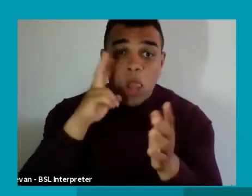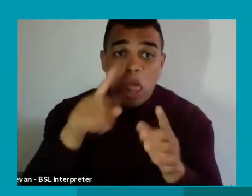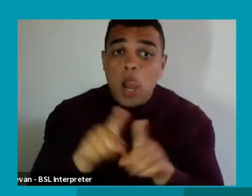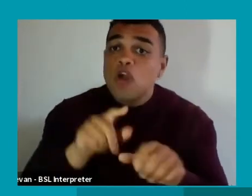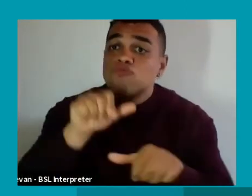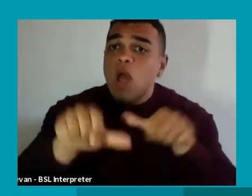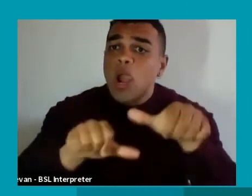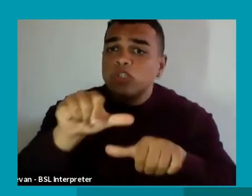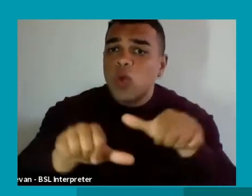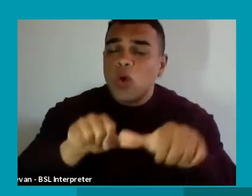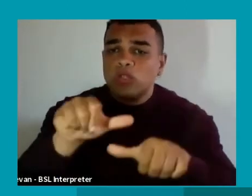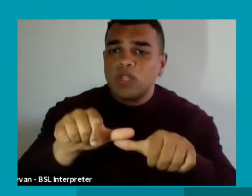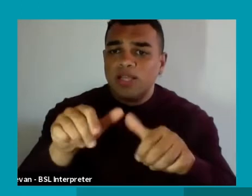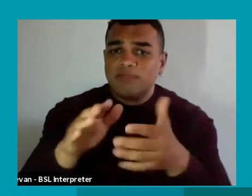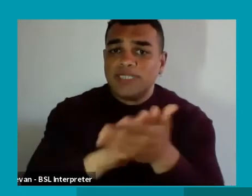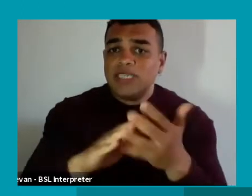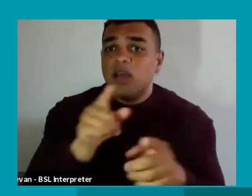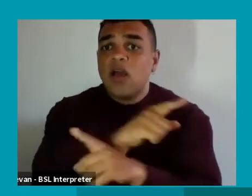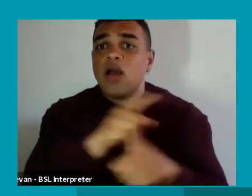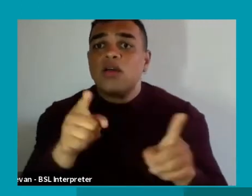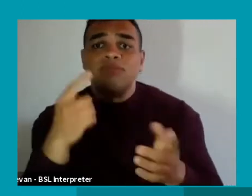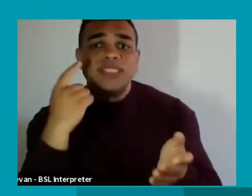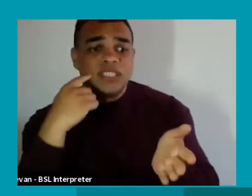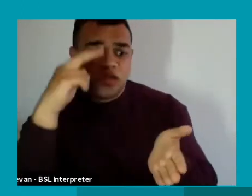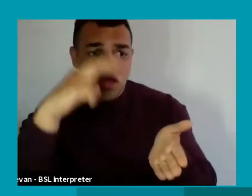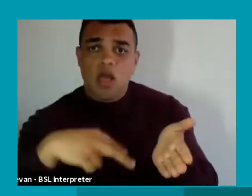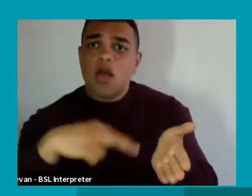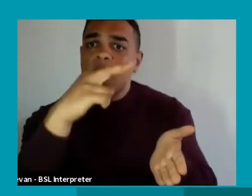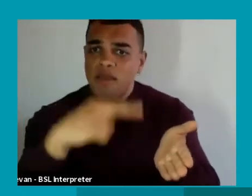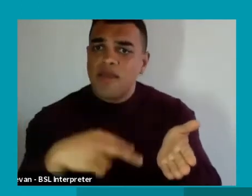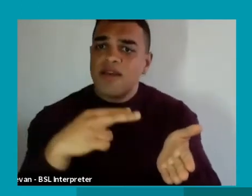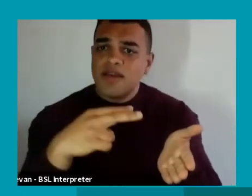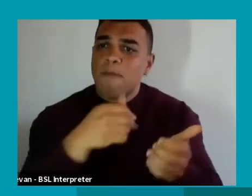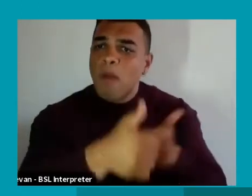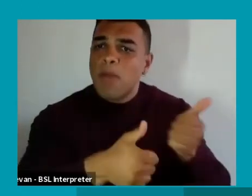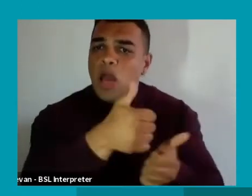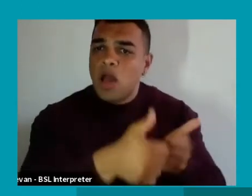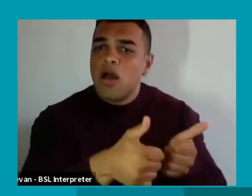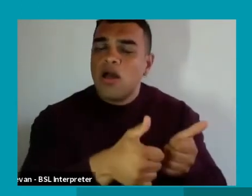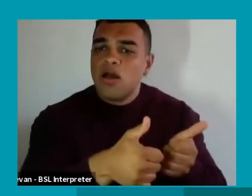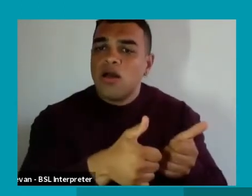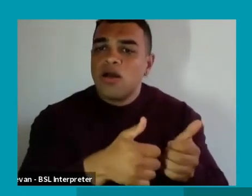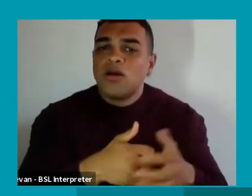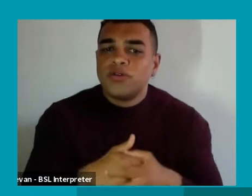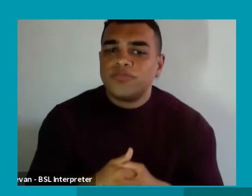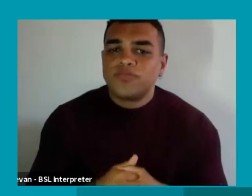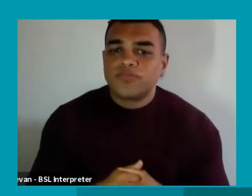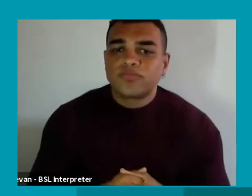their way around a chronological CV. So who does a chronological CV suit? Chronological CVS will suit